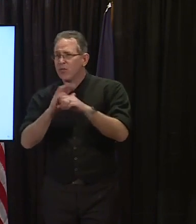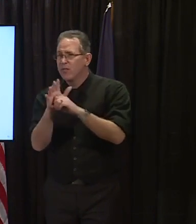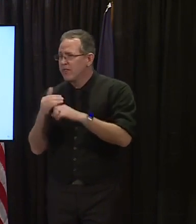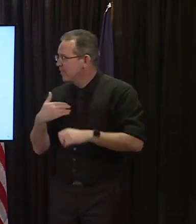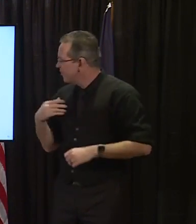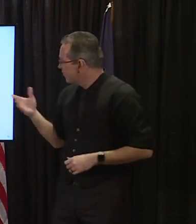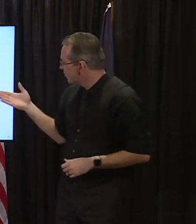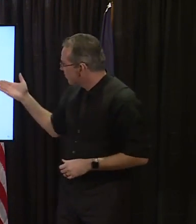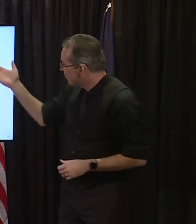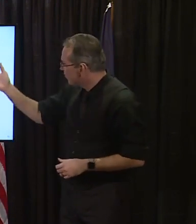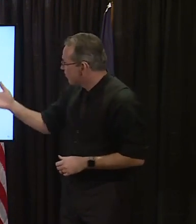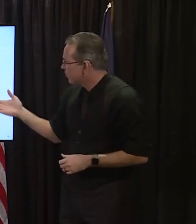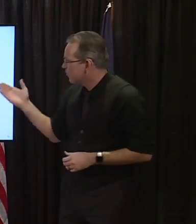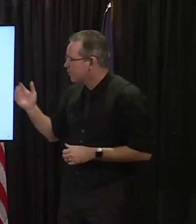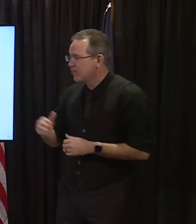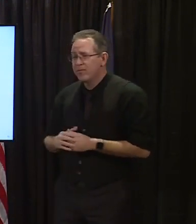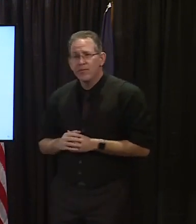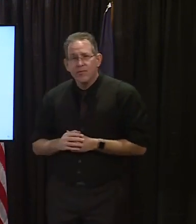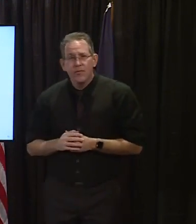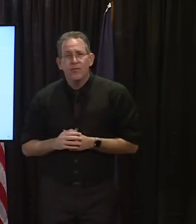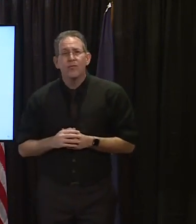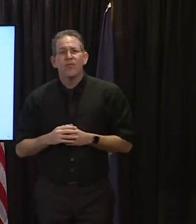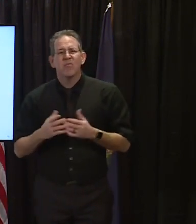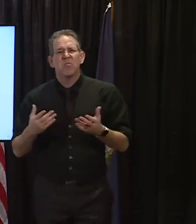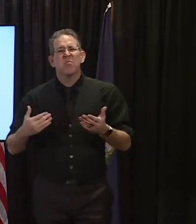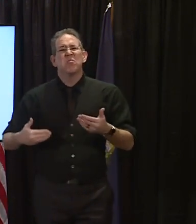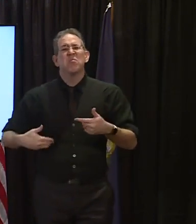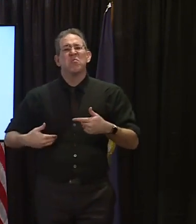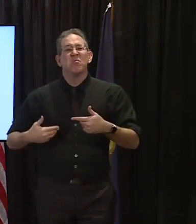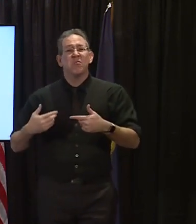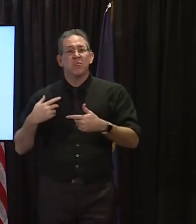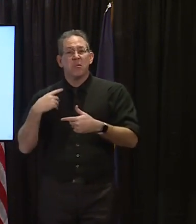we have about four or five cases that are not reported due to the